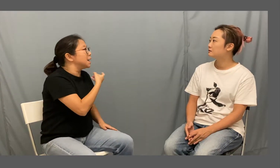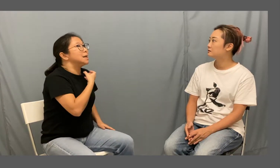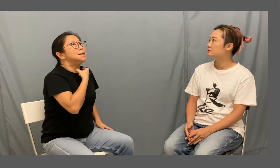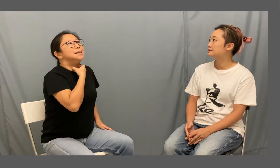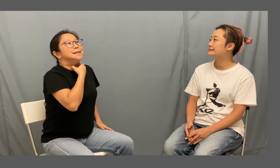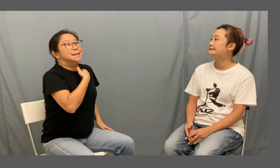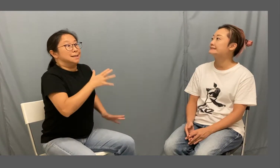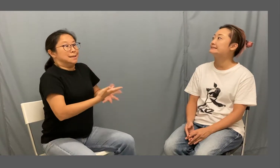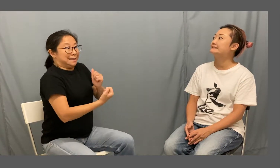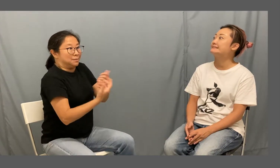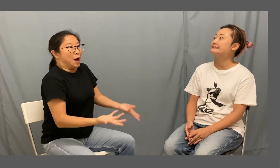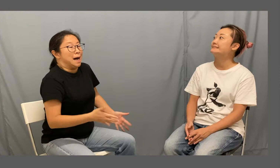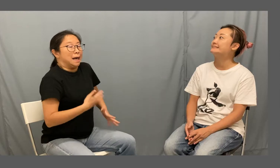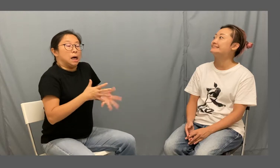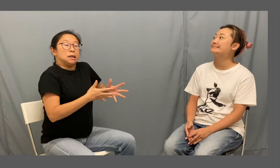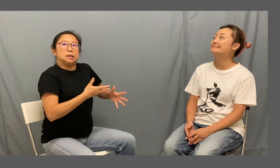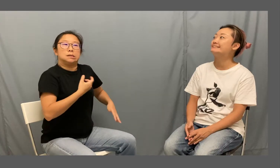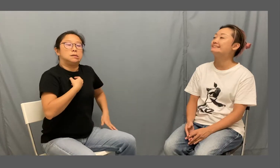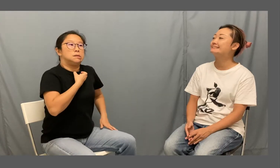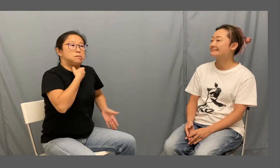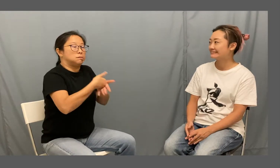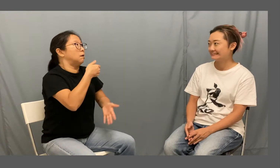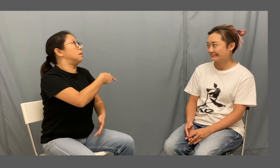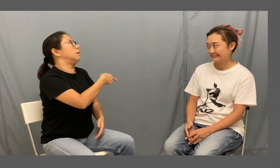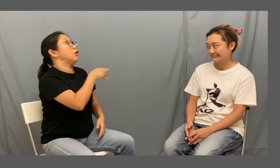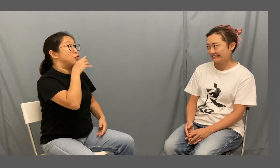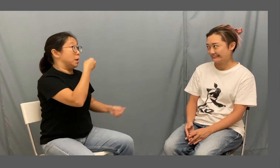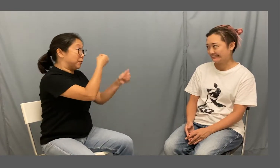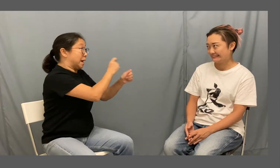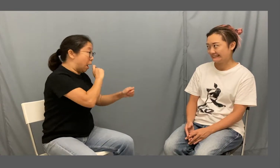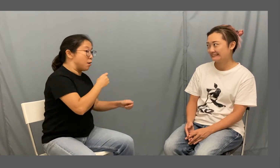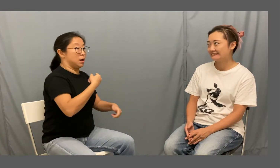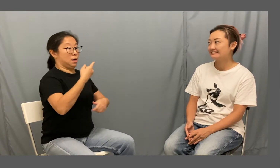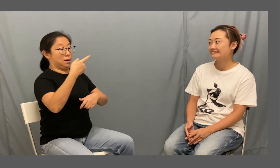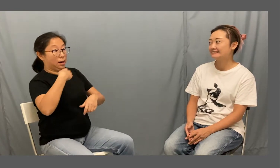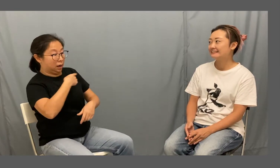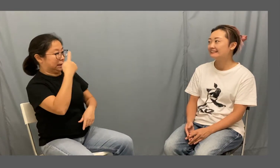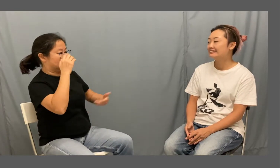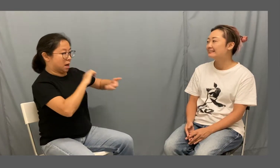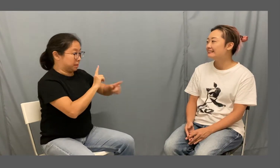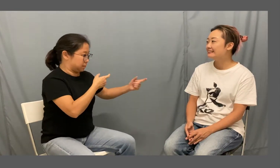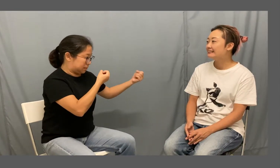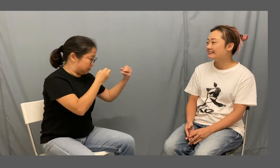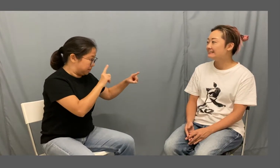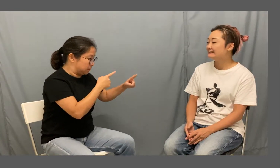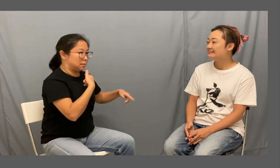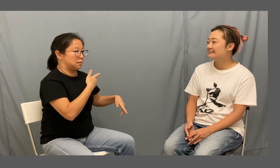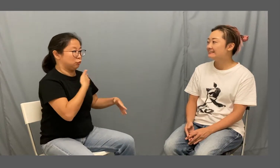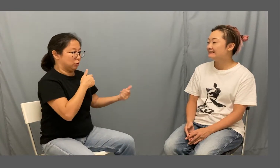She kept scrolling on the phone. I got stuck If she had previous training, we would have do our prep work and briefing